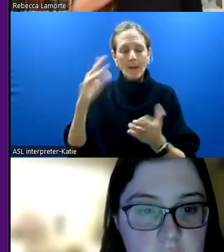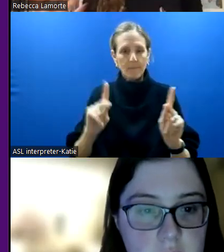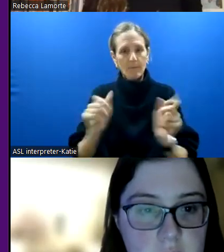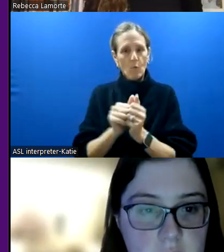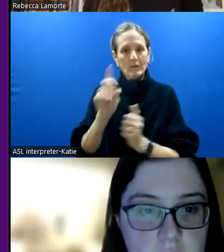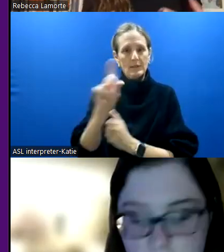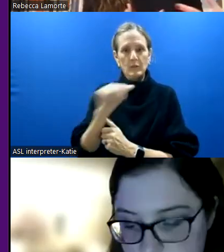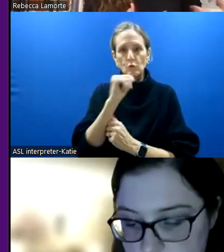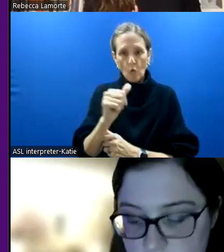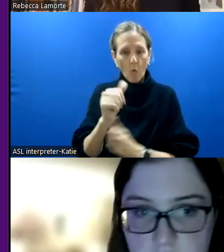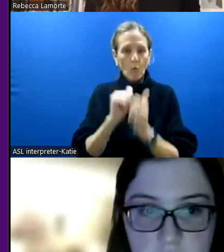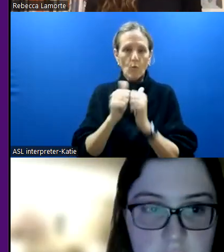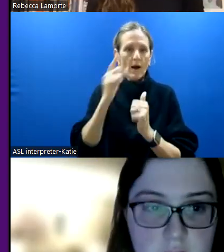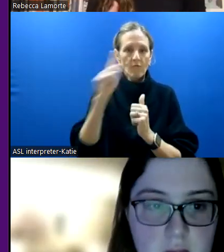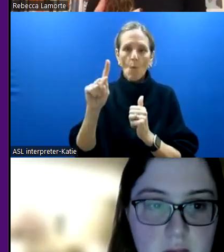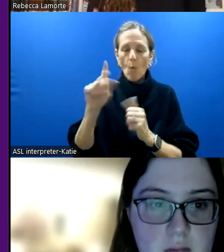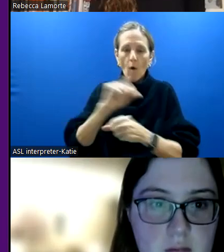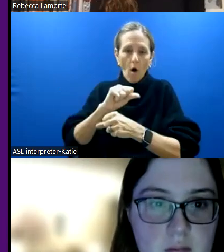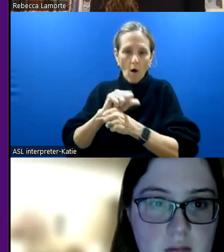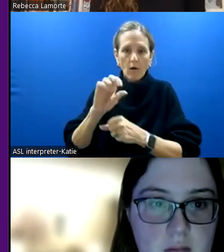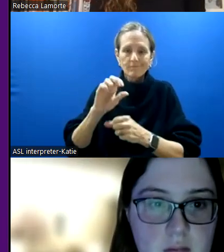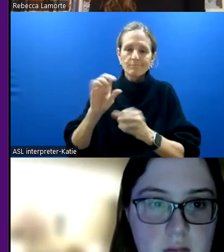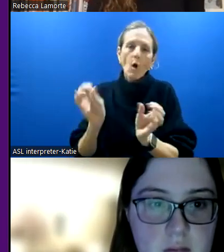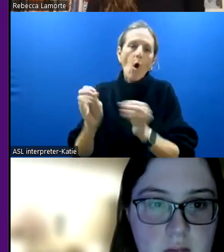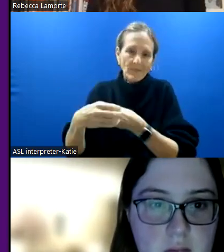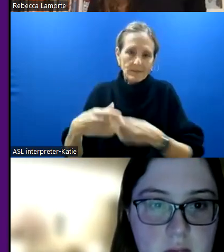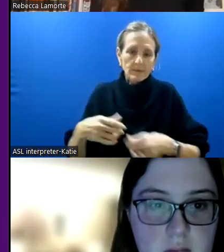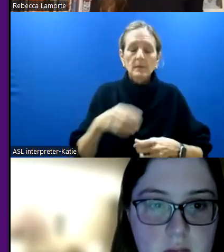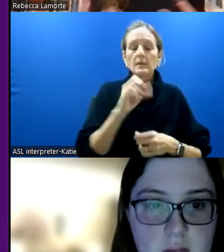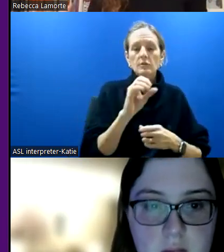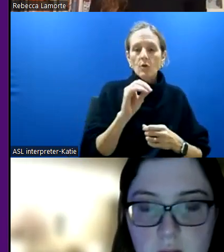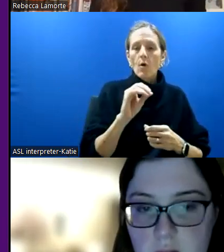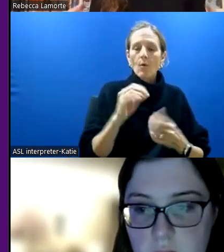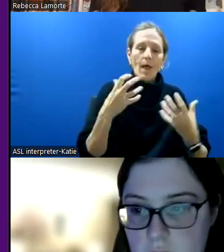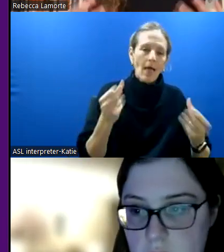Healthcare, job issues, personal health needs. There are so many issues that keep us